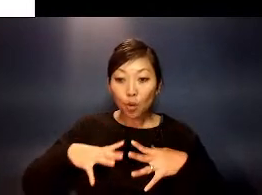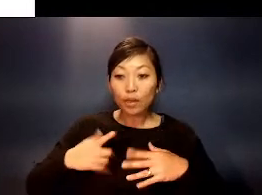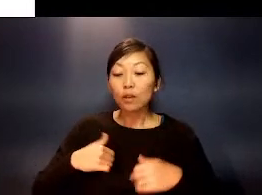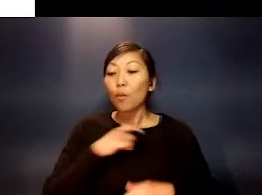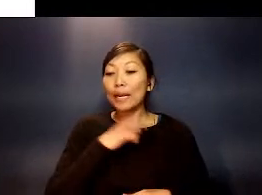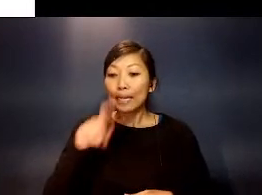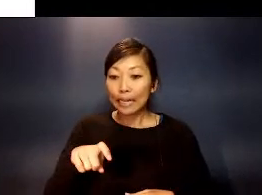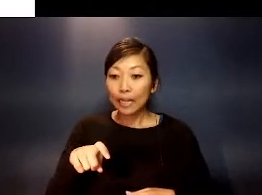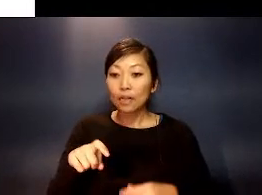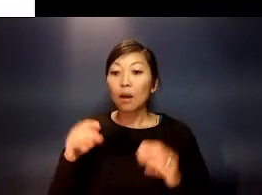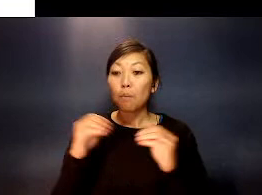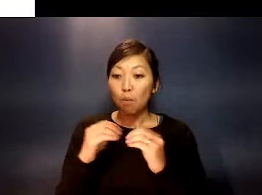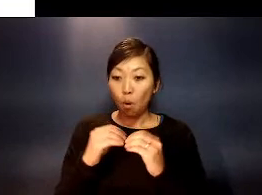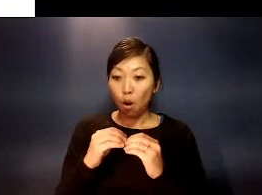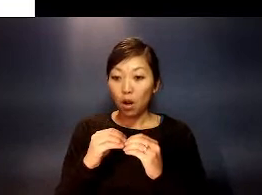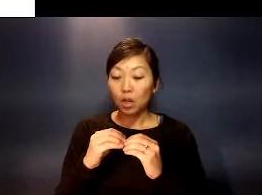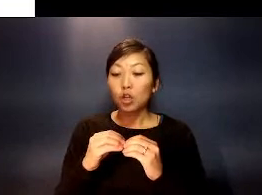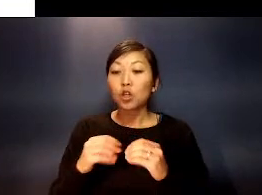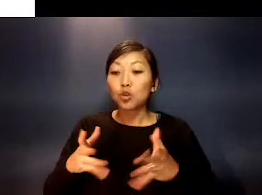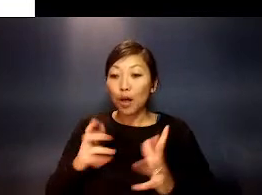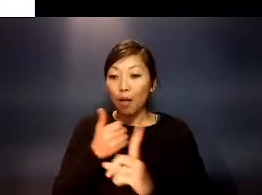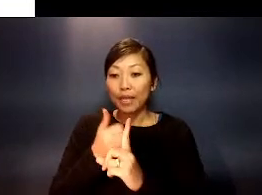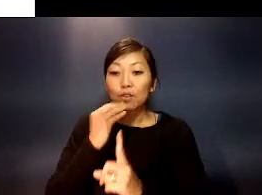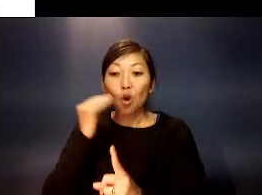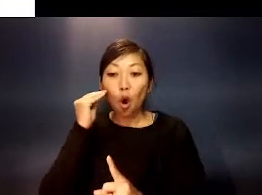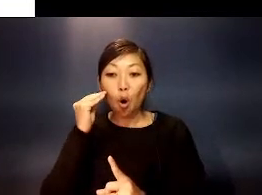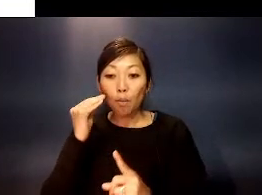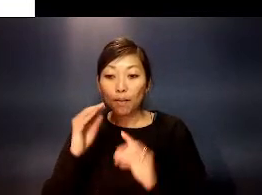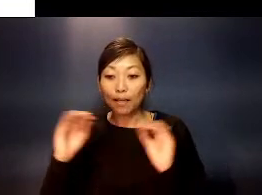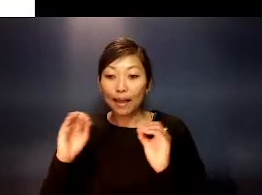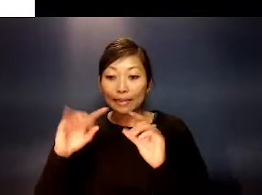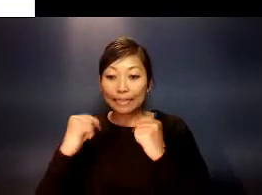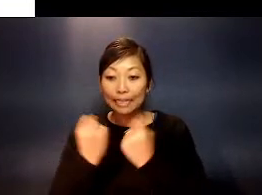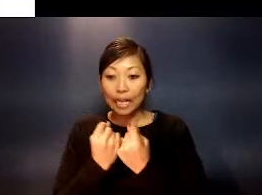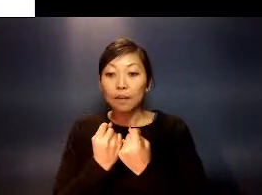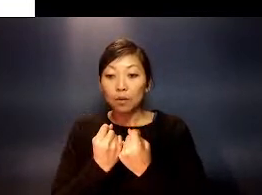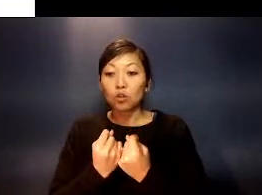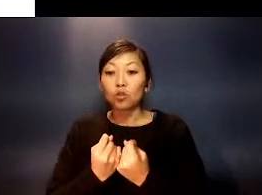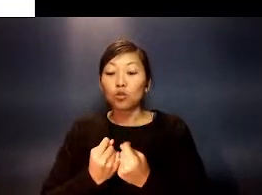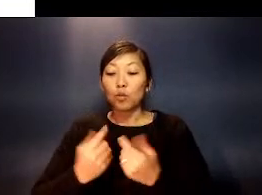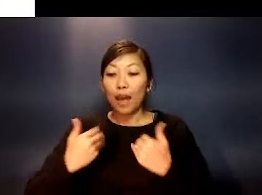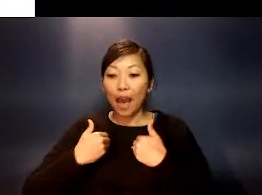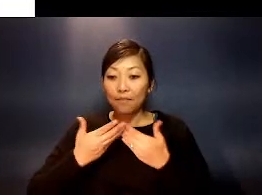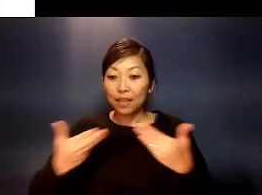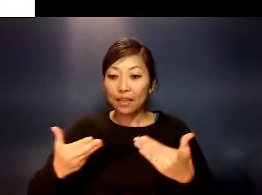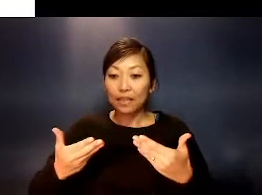ENCAMPMENT, HOMELESS FOLKS THAT LIVE IN OUR DISTRICT, AREAS. SO WITH THIS, I'M STARTING TO WORK THROUGH PART OF MY